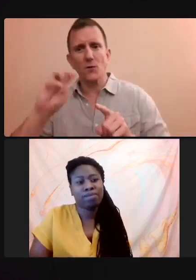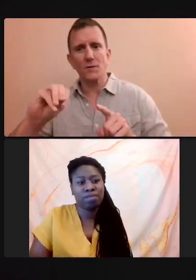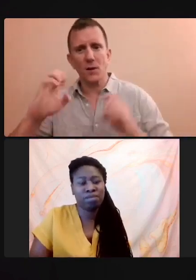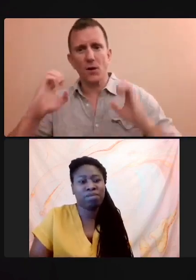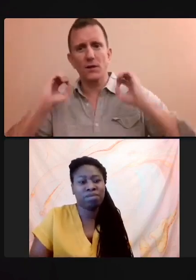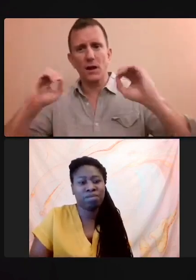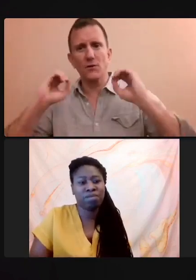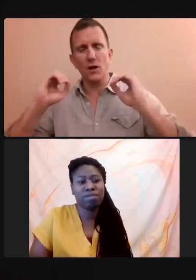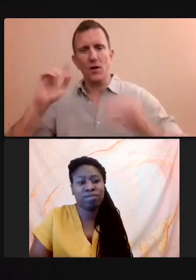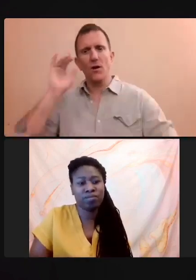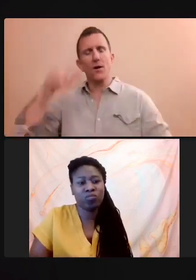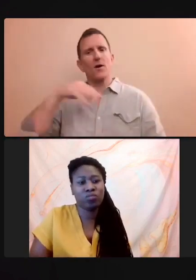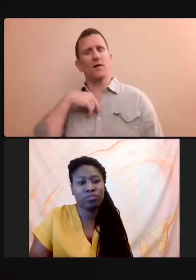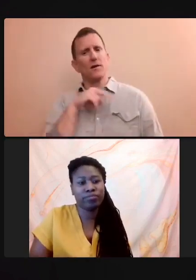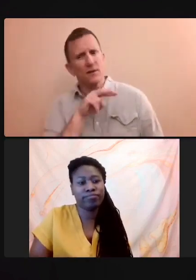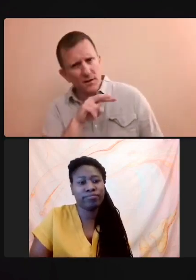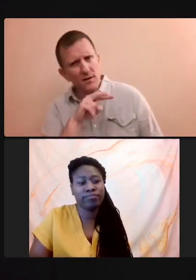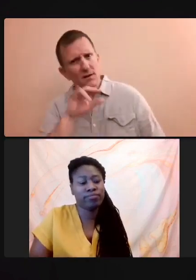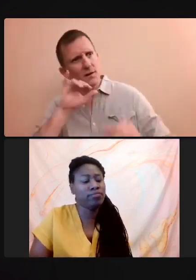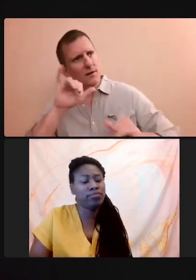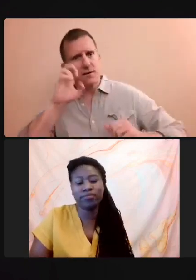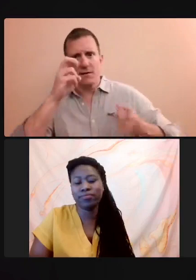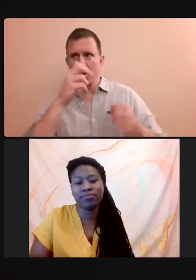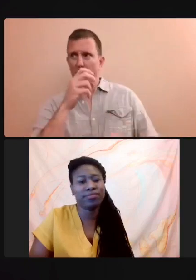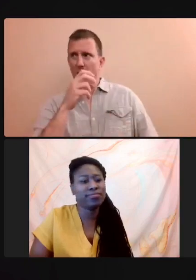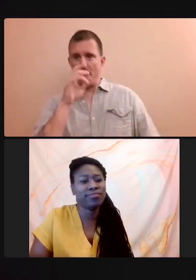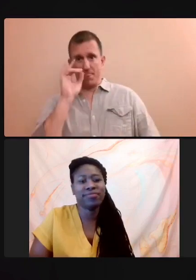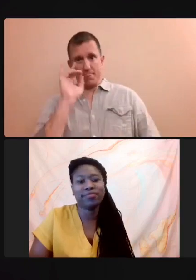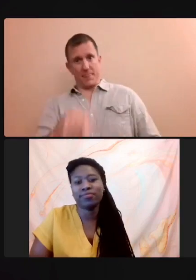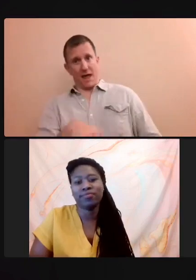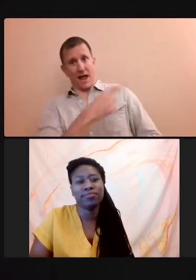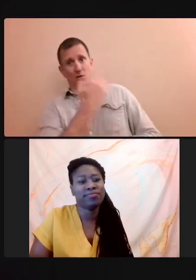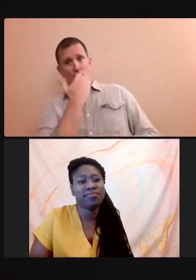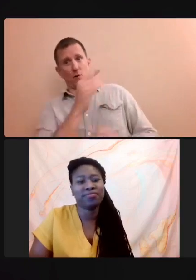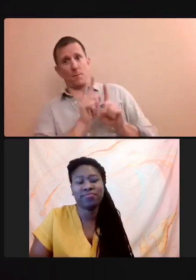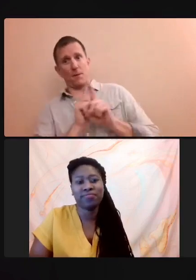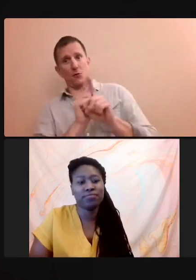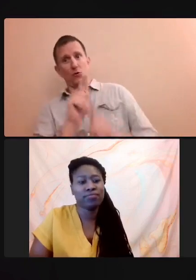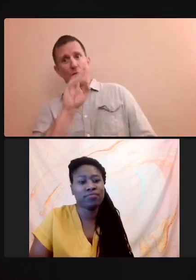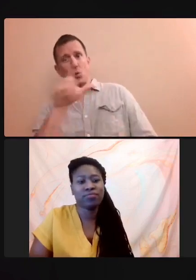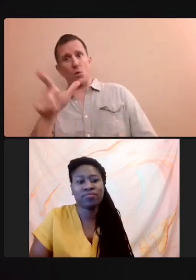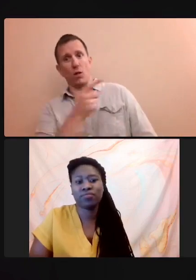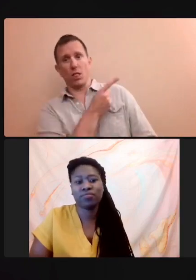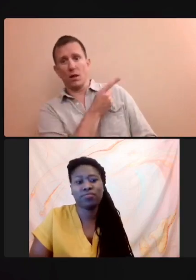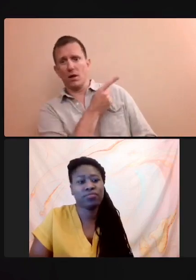You've lost the audience, which is your deaf community. Right. With those questions that are prescribed.